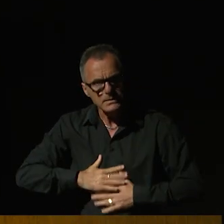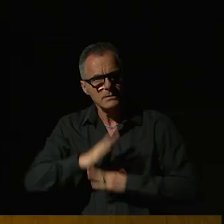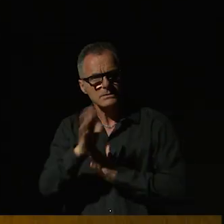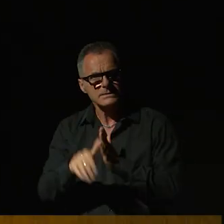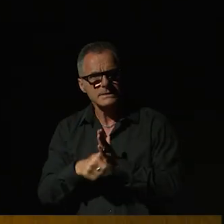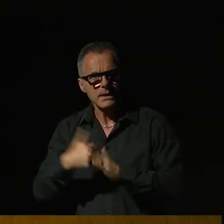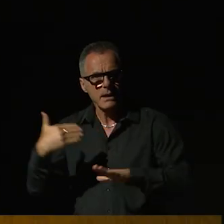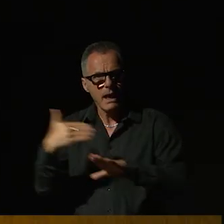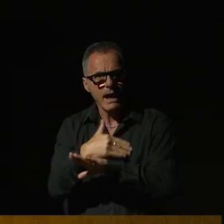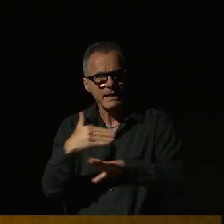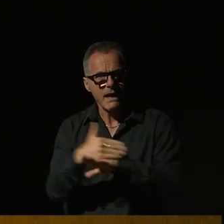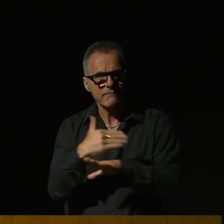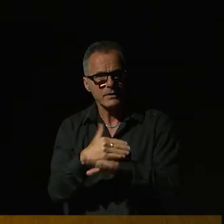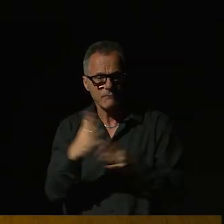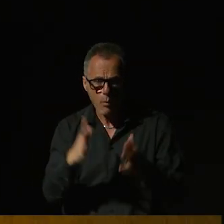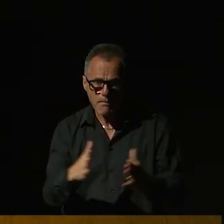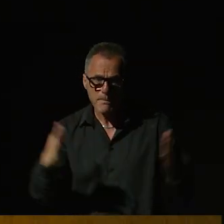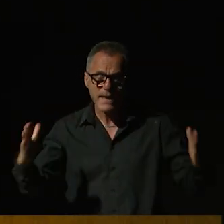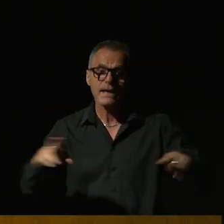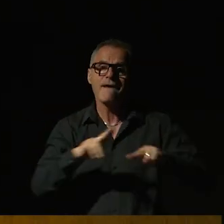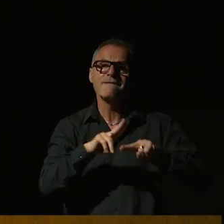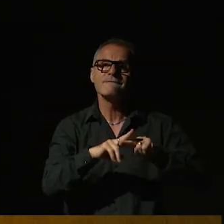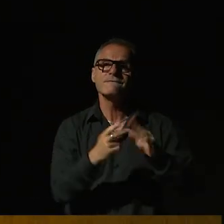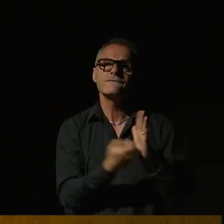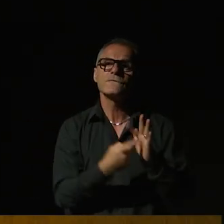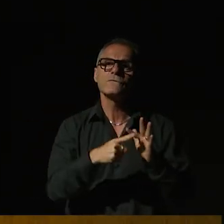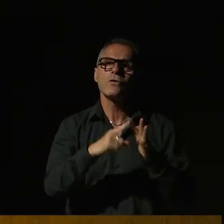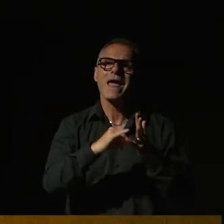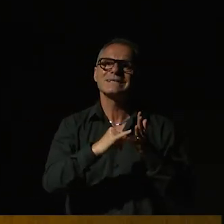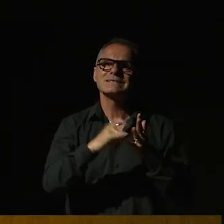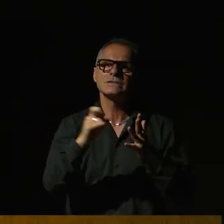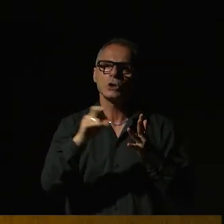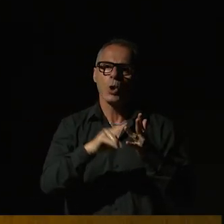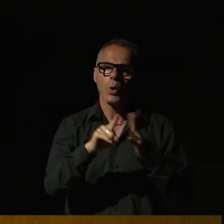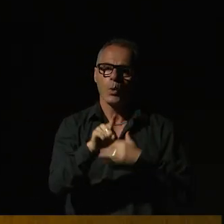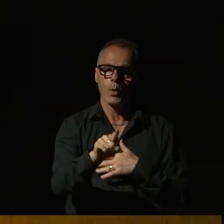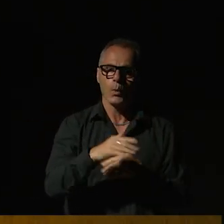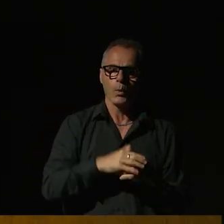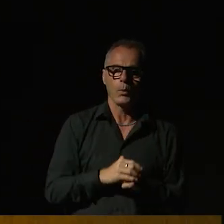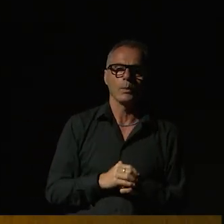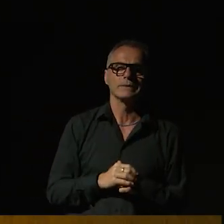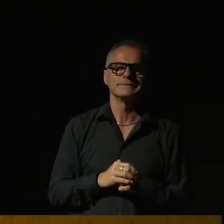behind the large frescoing project. They were conserved, as I mentioned earlier, in the early '90s